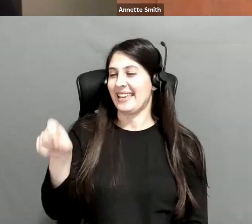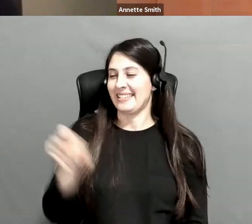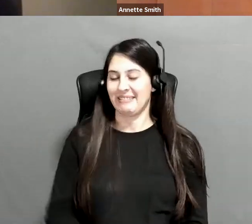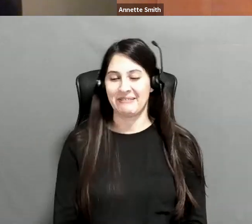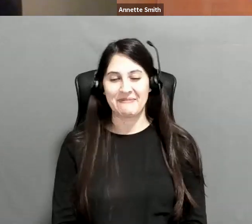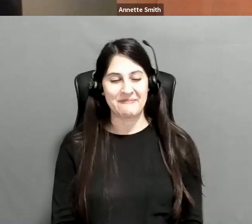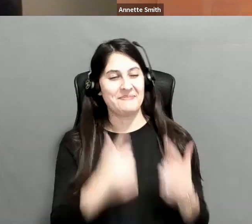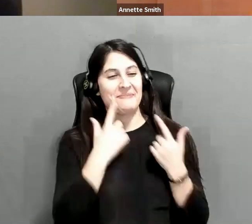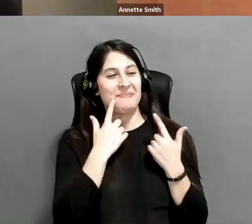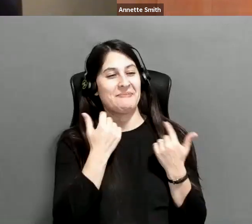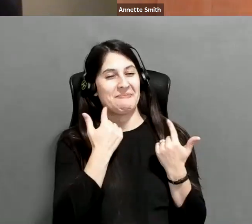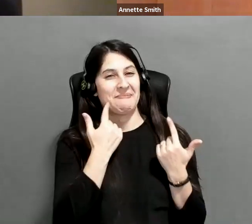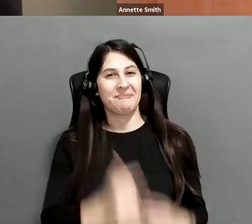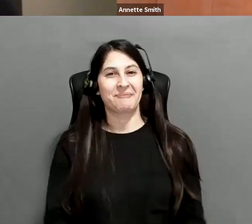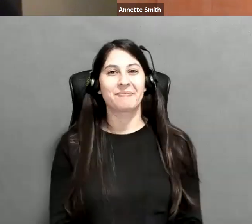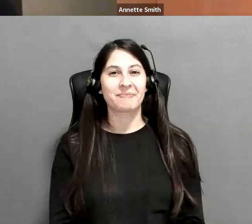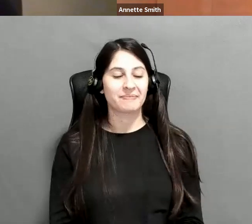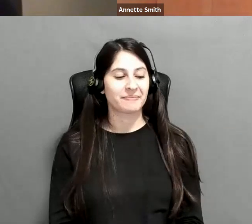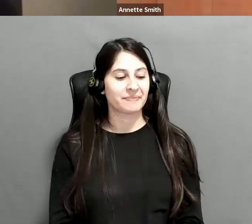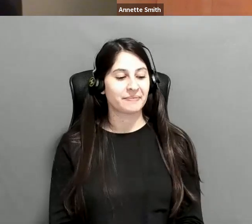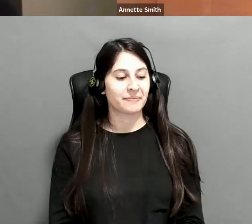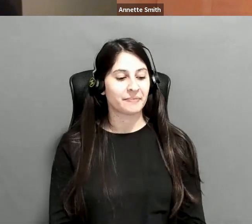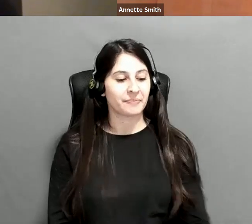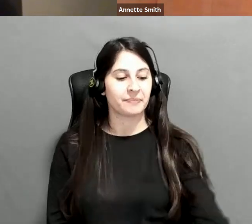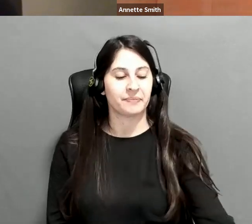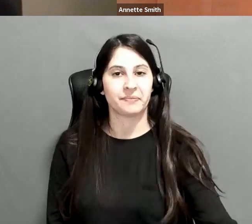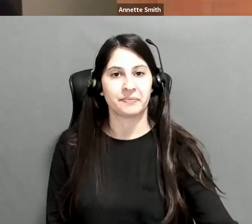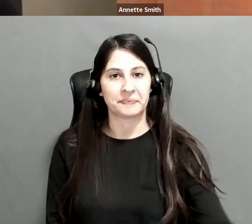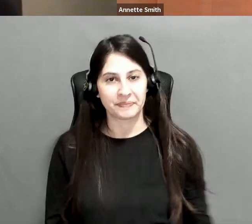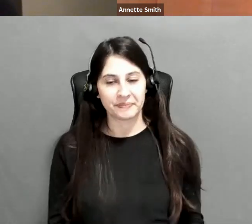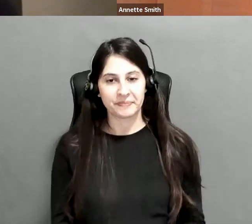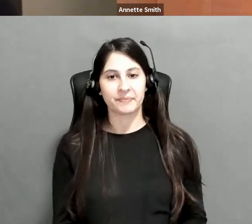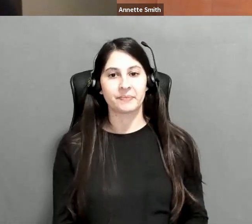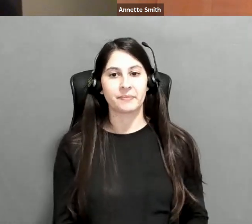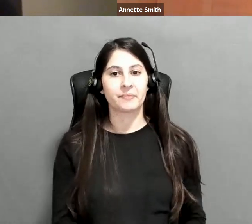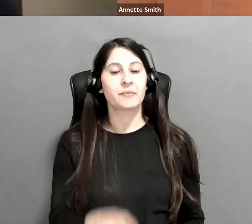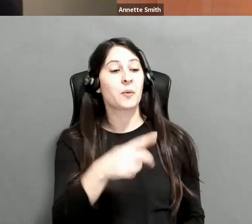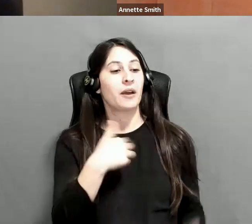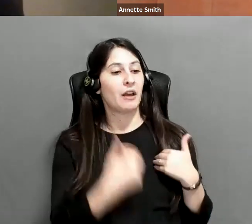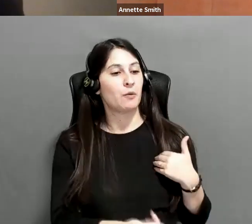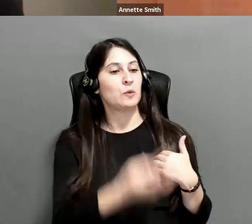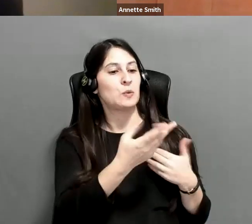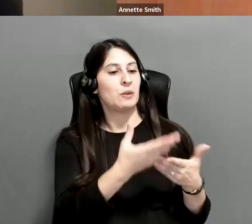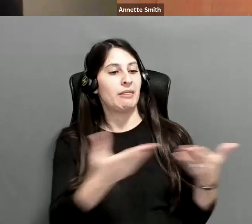I think so. Okay. Can you hear me? Yes.